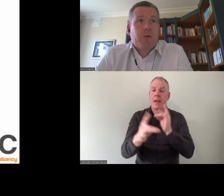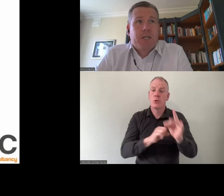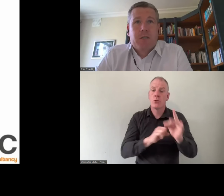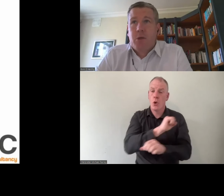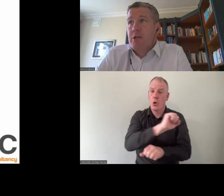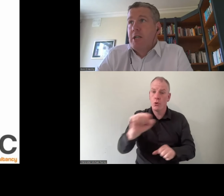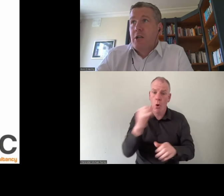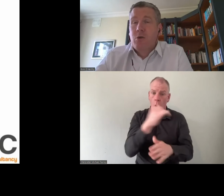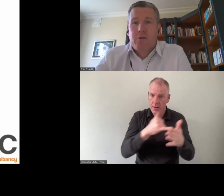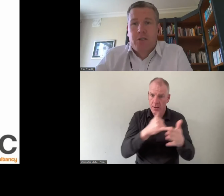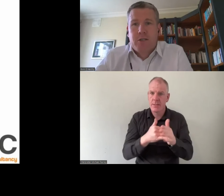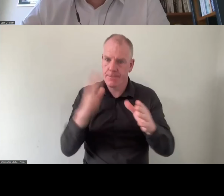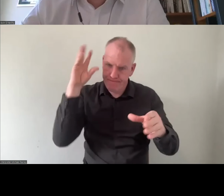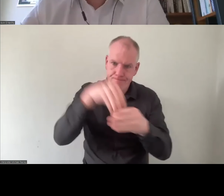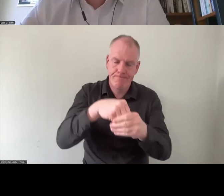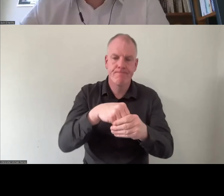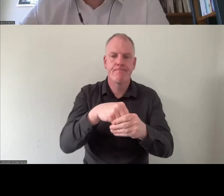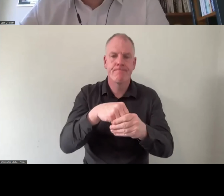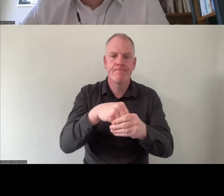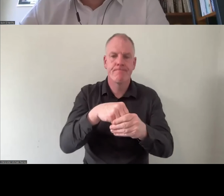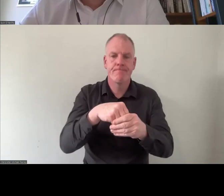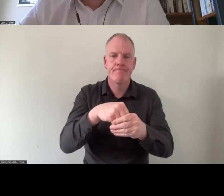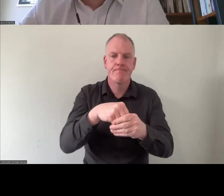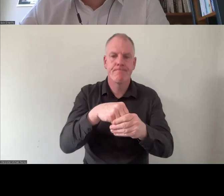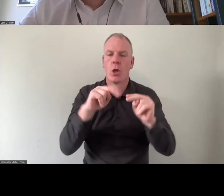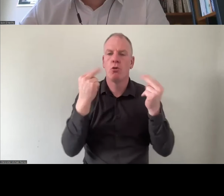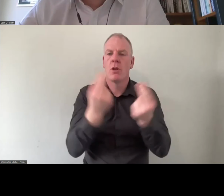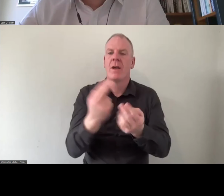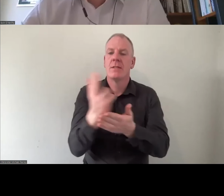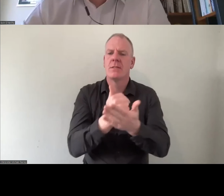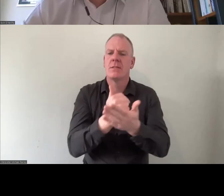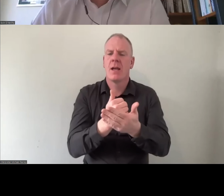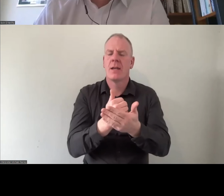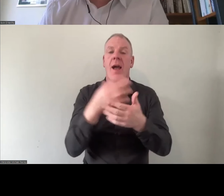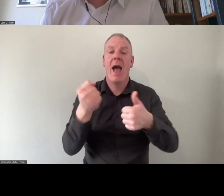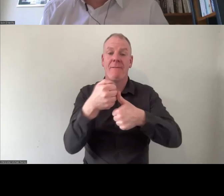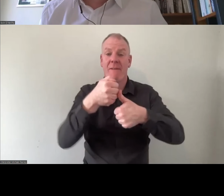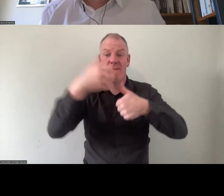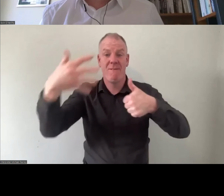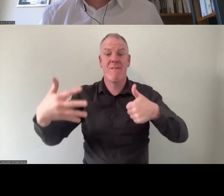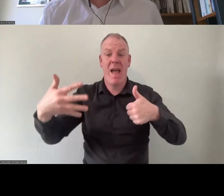commits to accessibility and Universal Design. So, here's five ways that you can go about that.